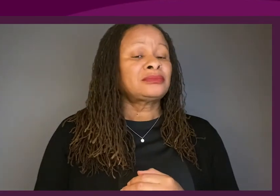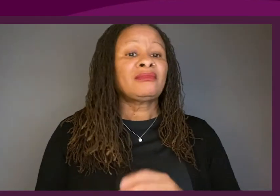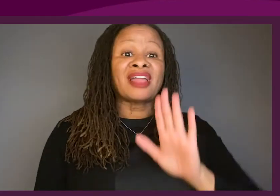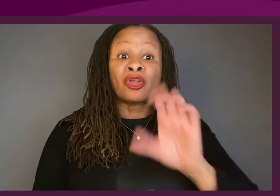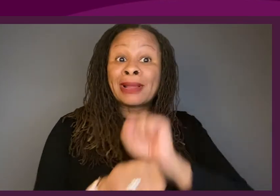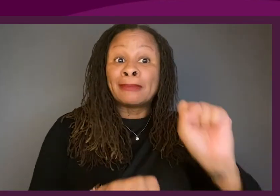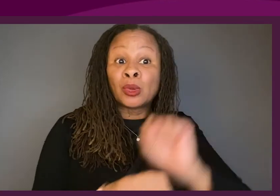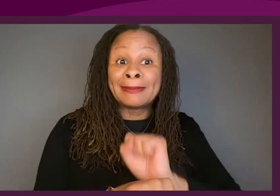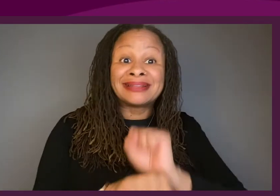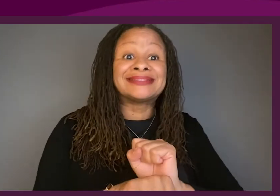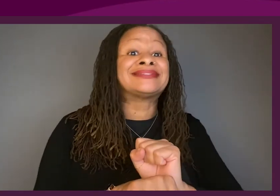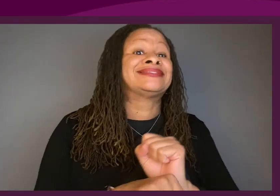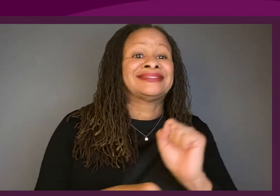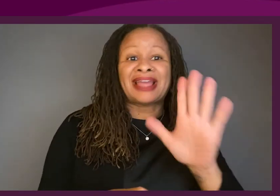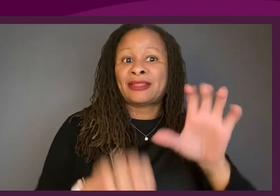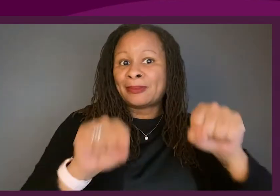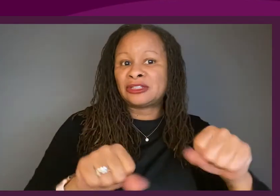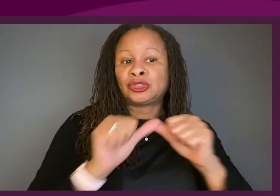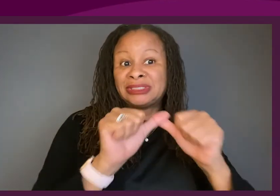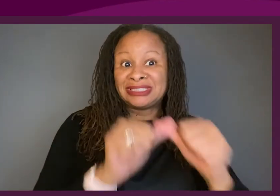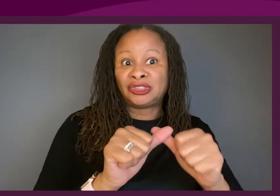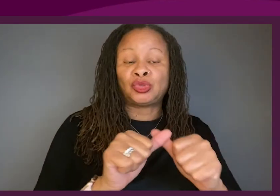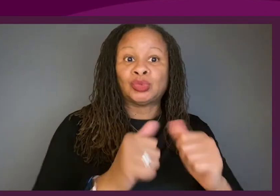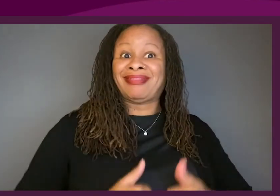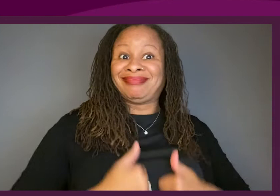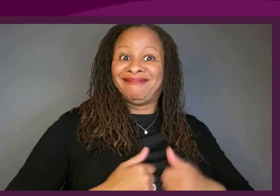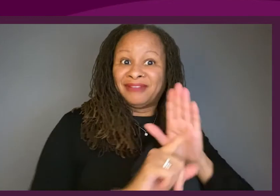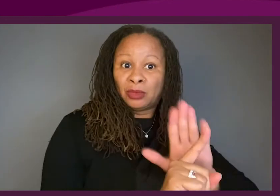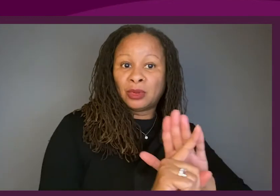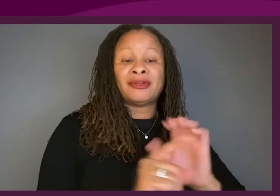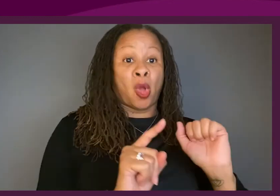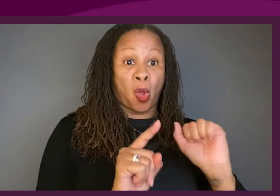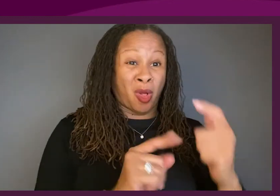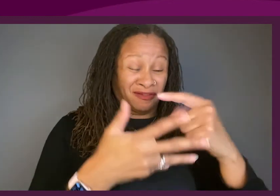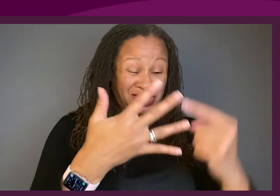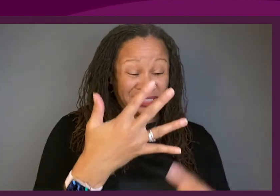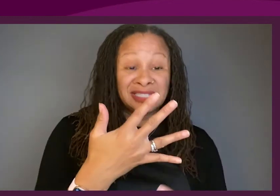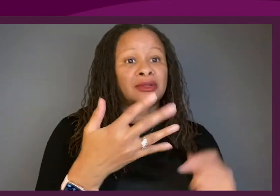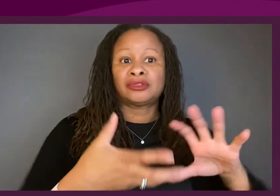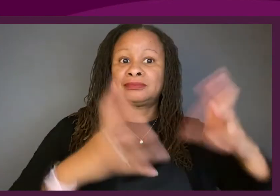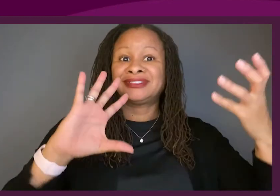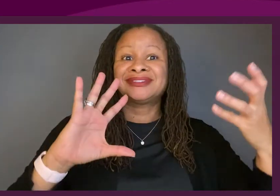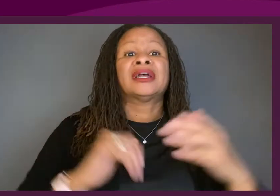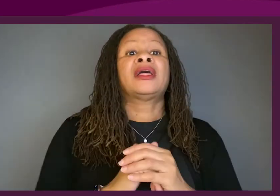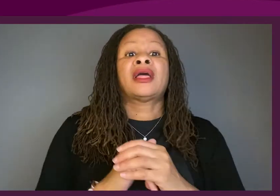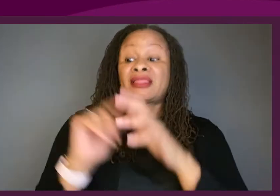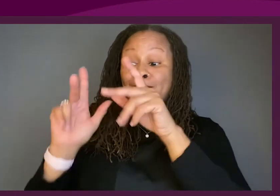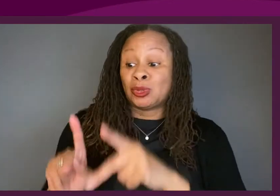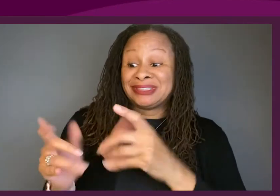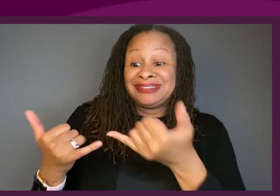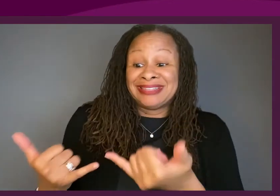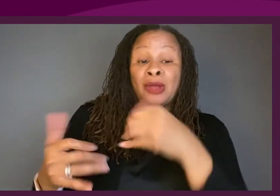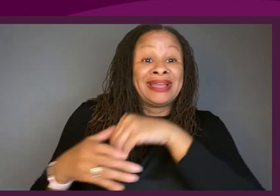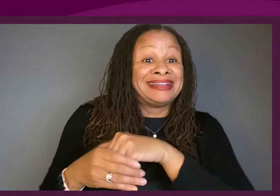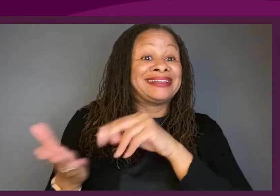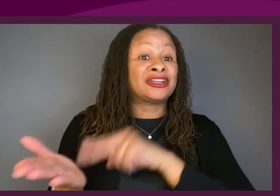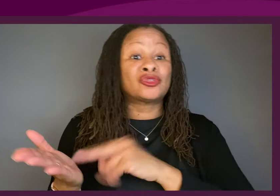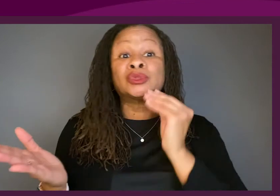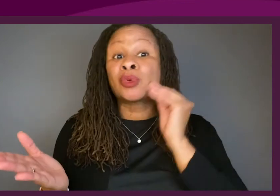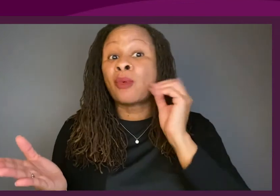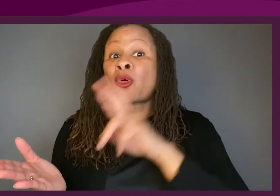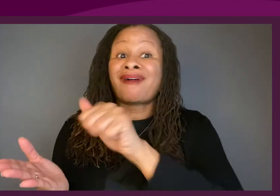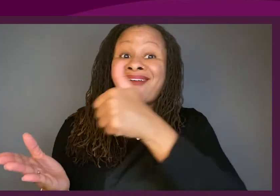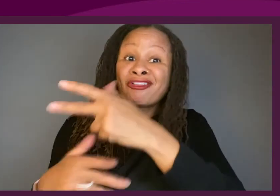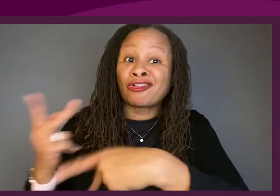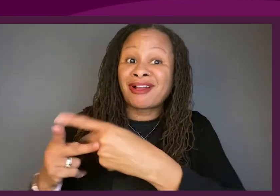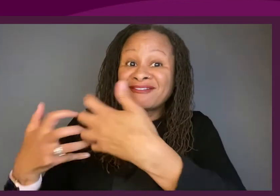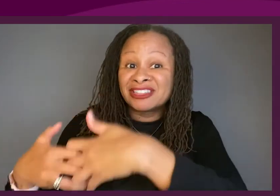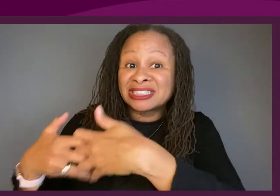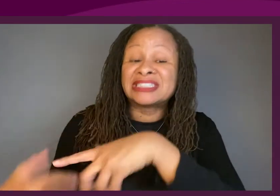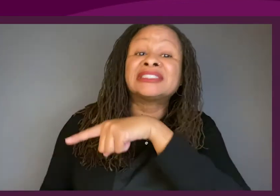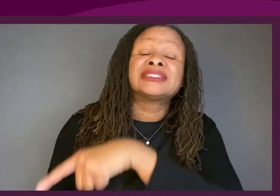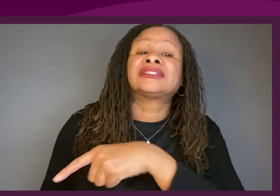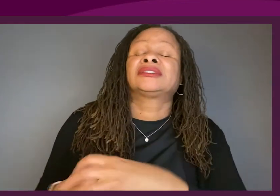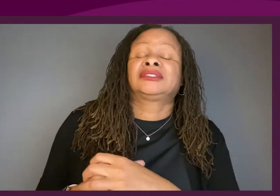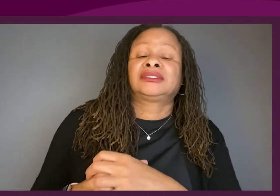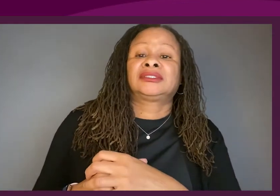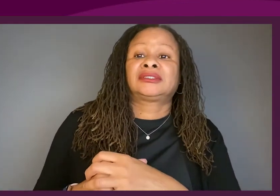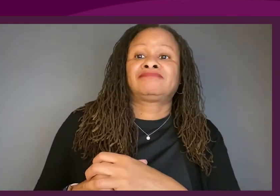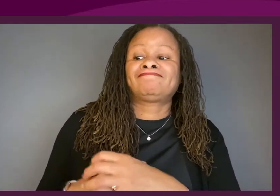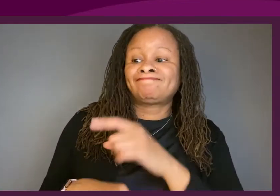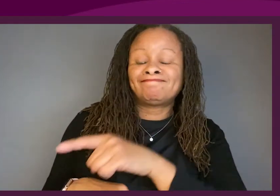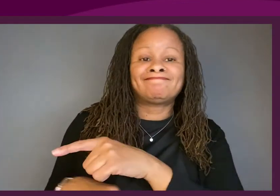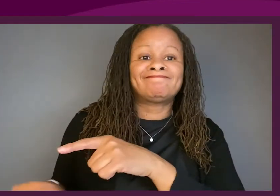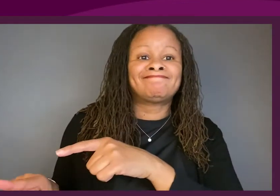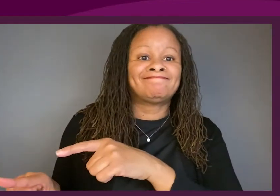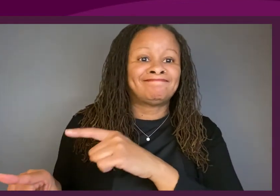are disrupted, the person is in a facility and they are never again moved back into the